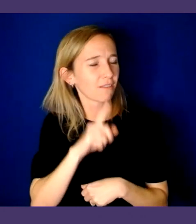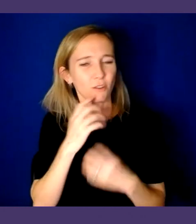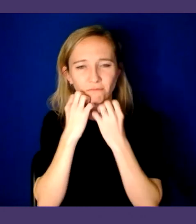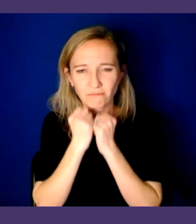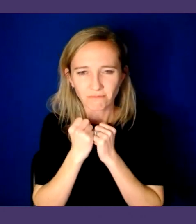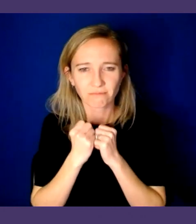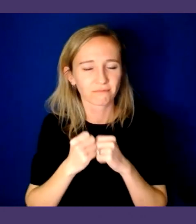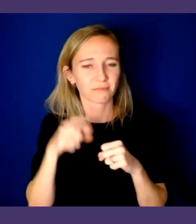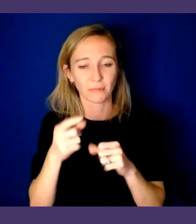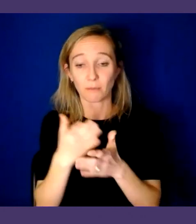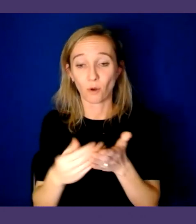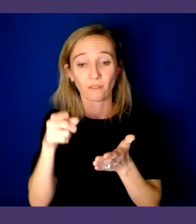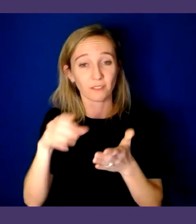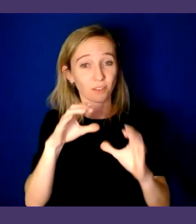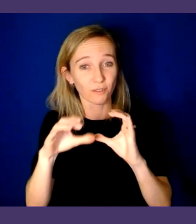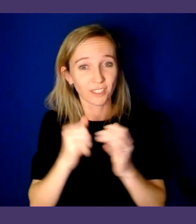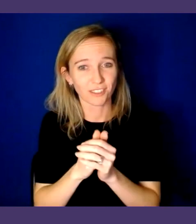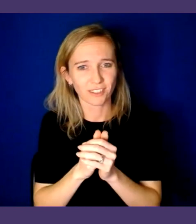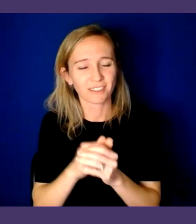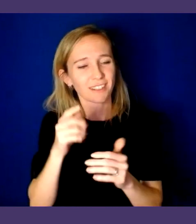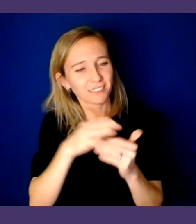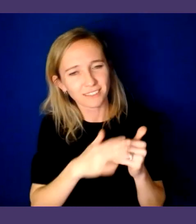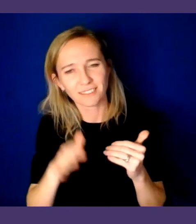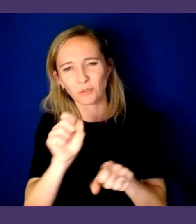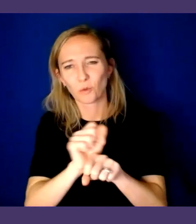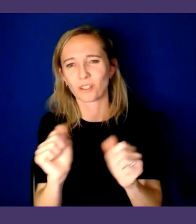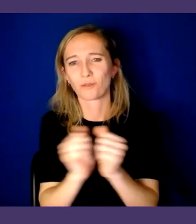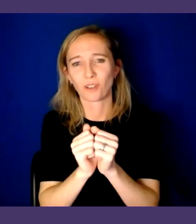let's keep working together to build a more inclusive future. Thank you.